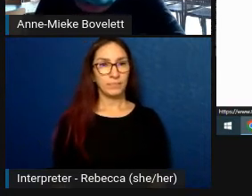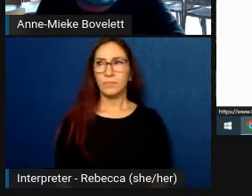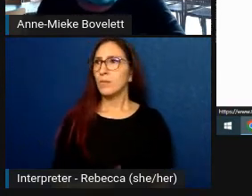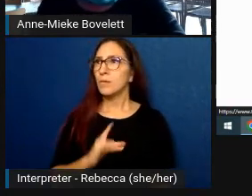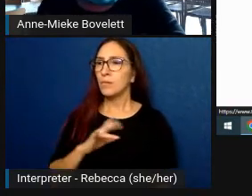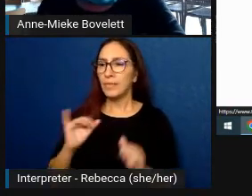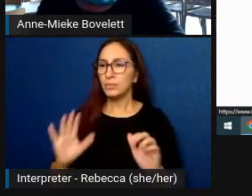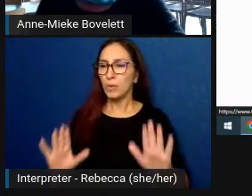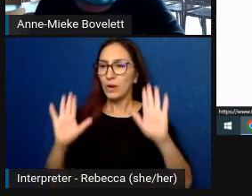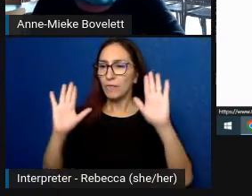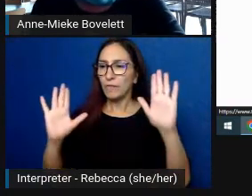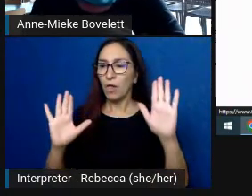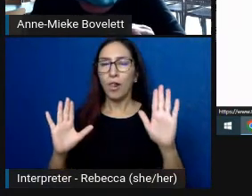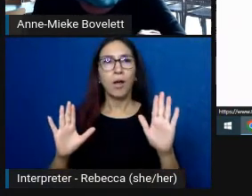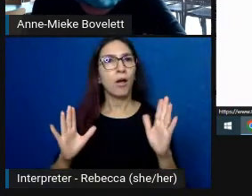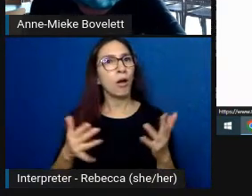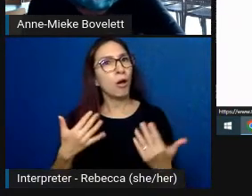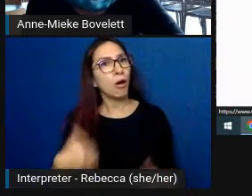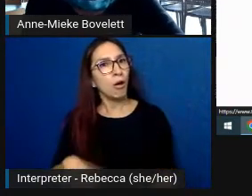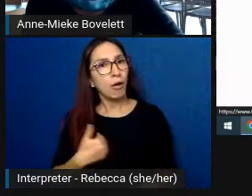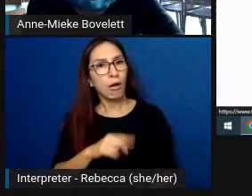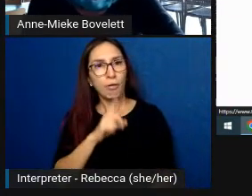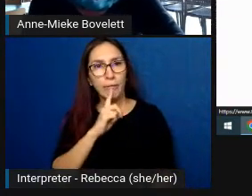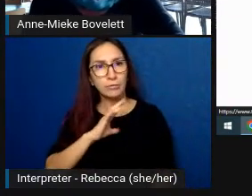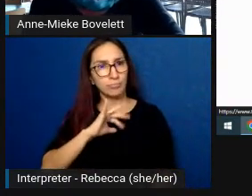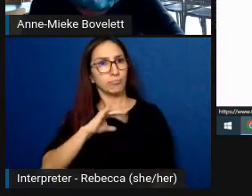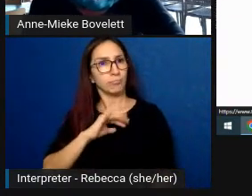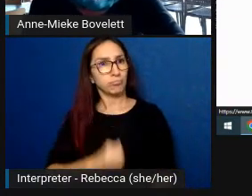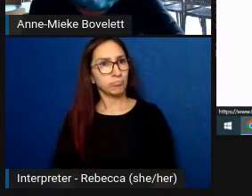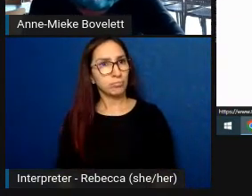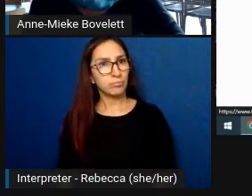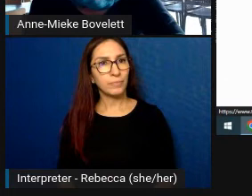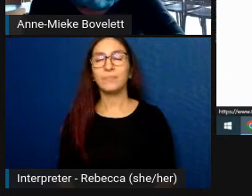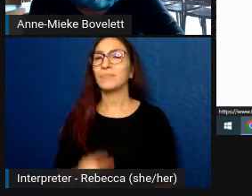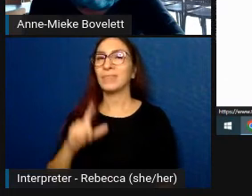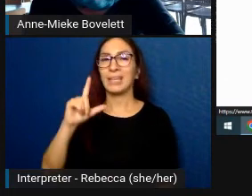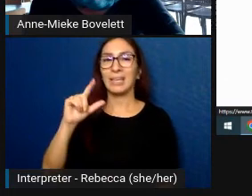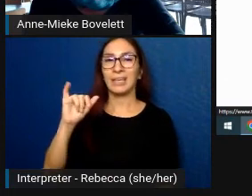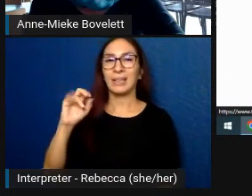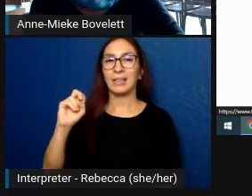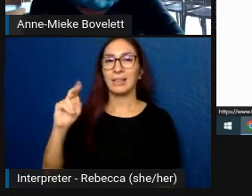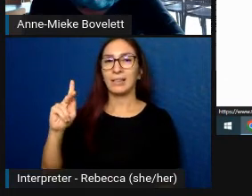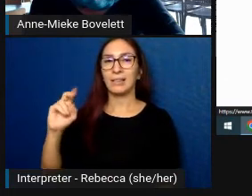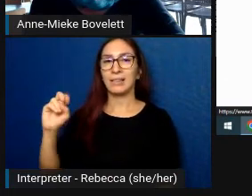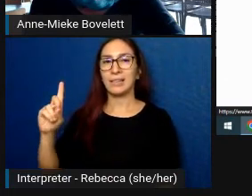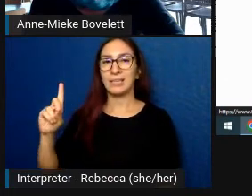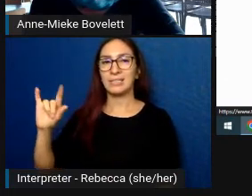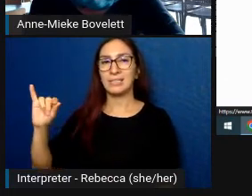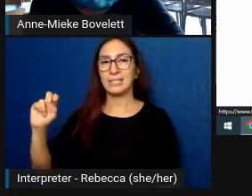That's really good. On LinkedIn, for example, you have to toggle this setting.